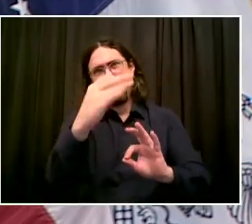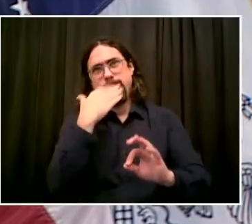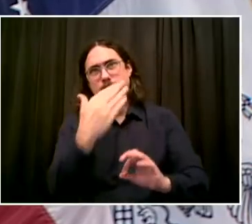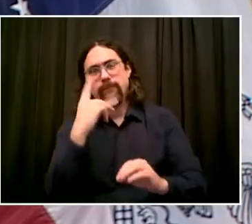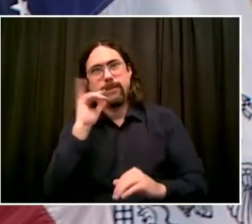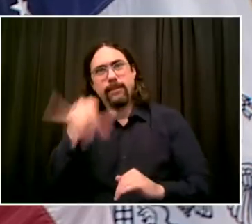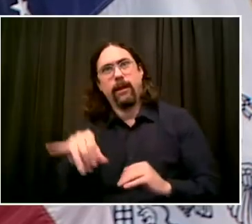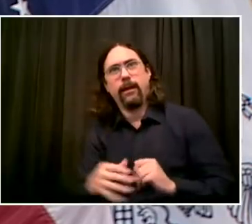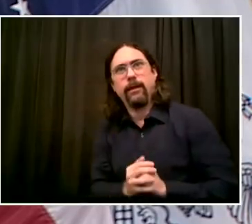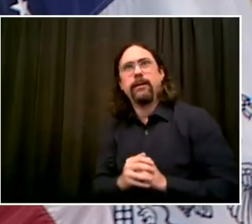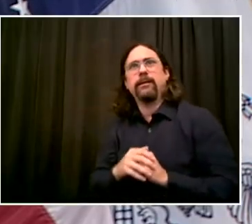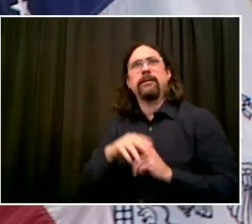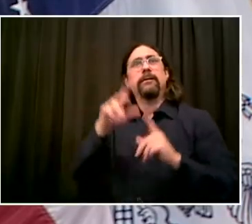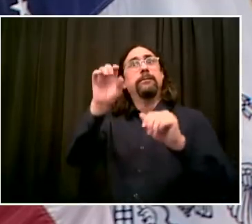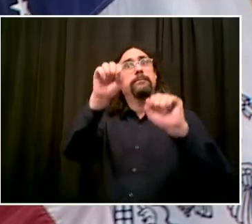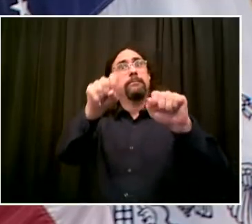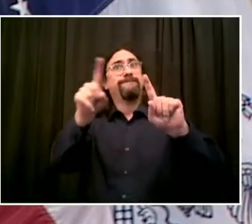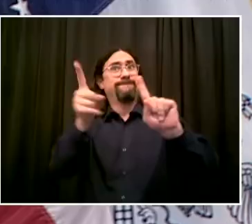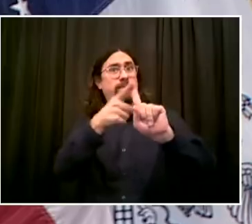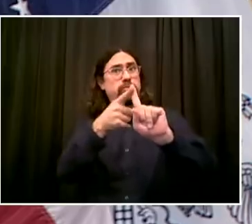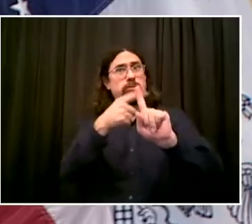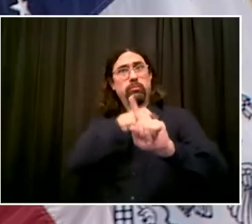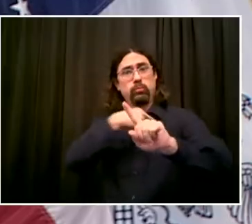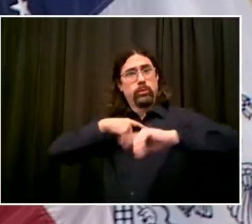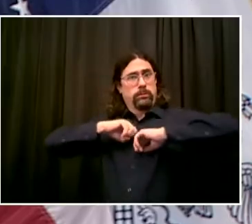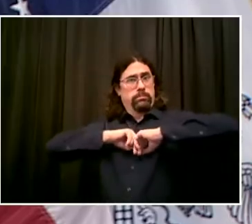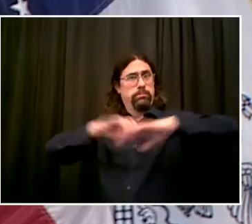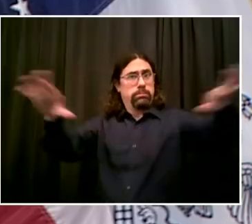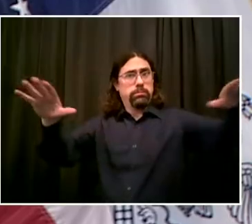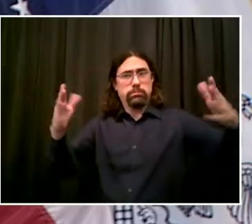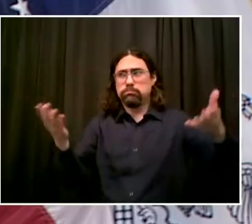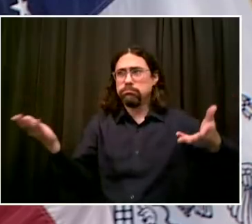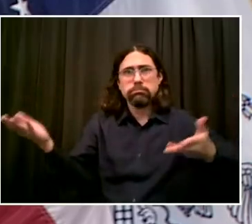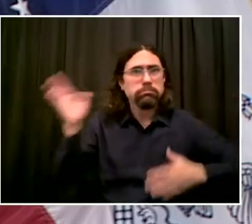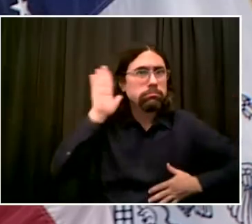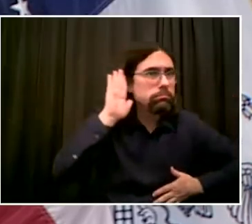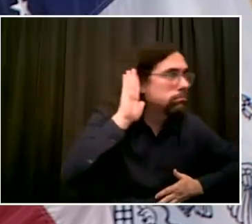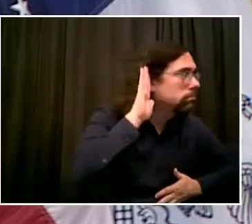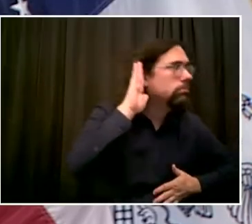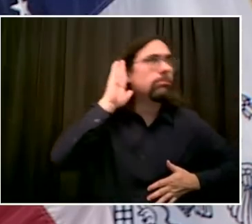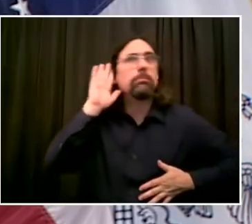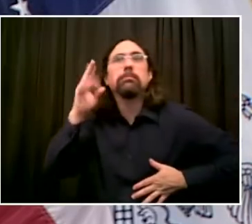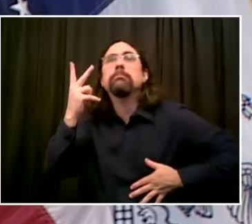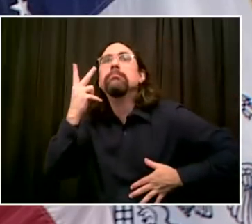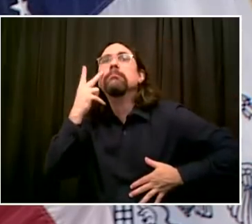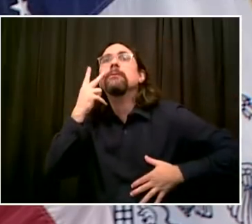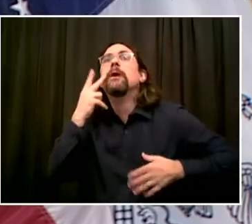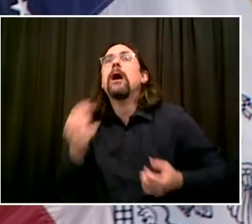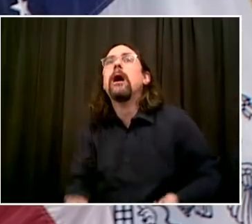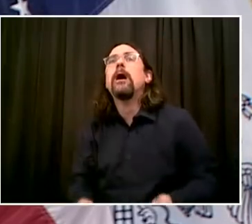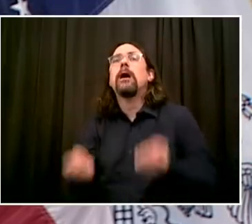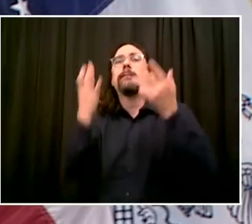CREATING THIS RAPIDLY. IT'S IMPORTANT